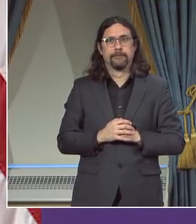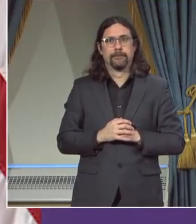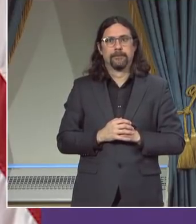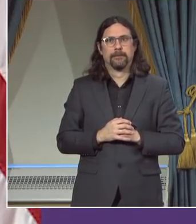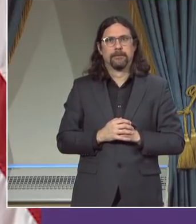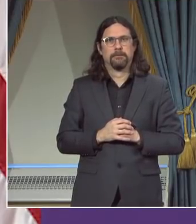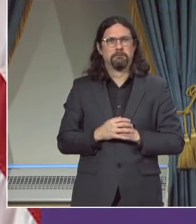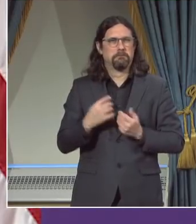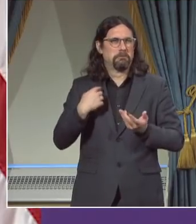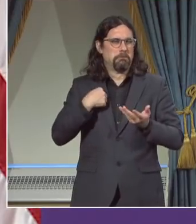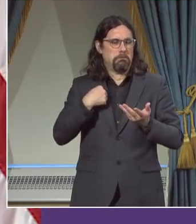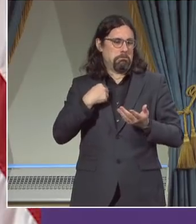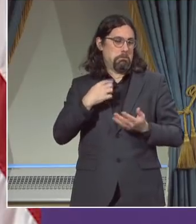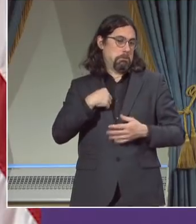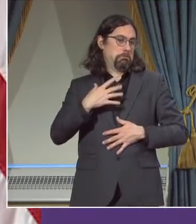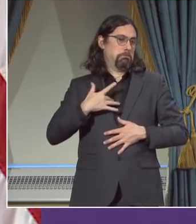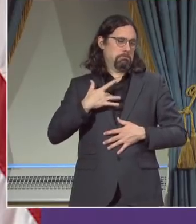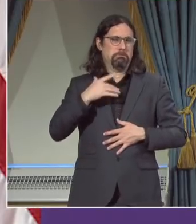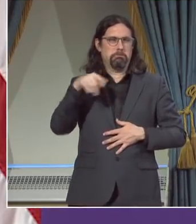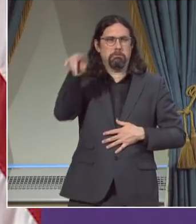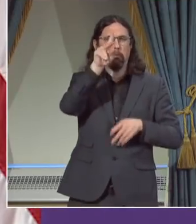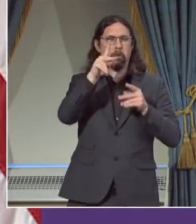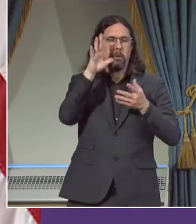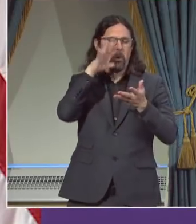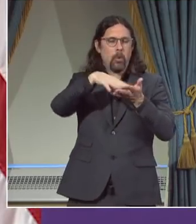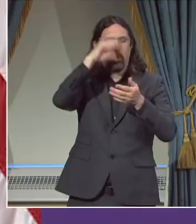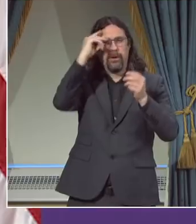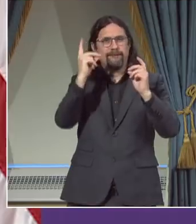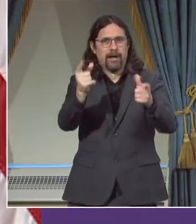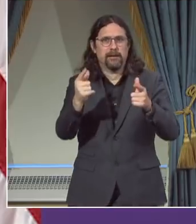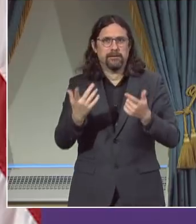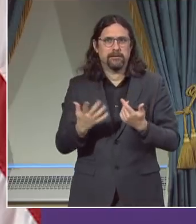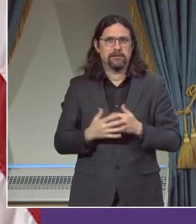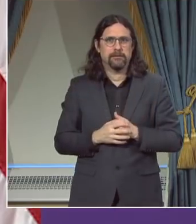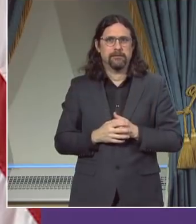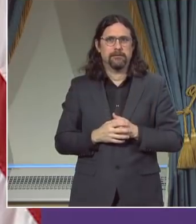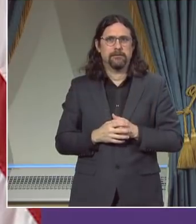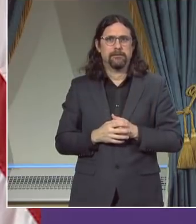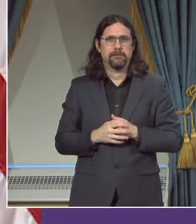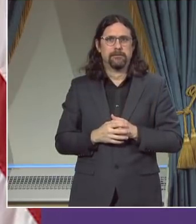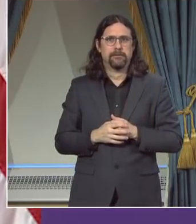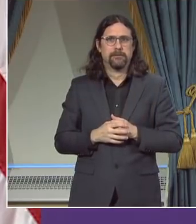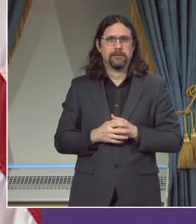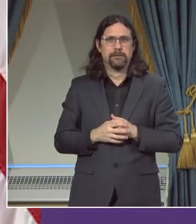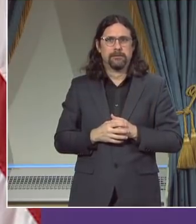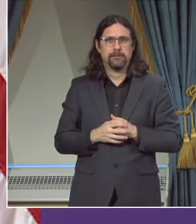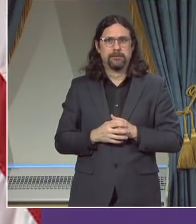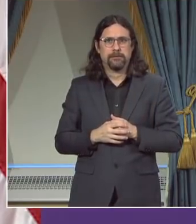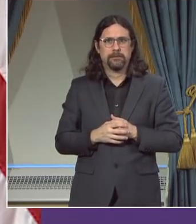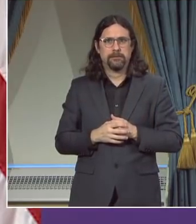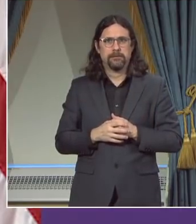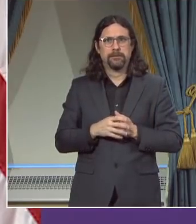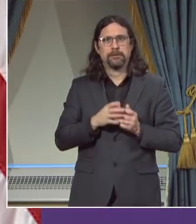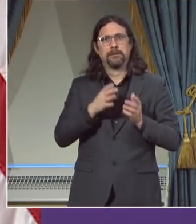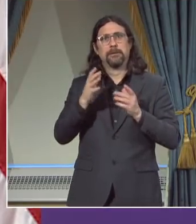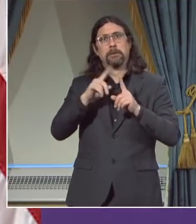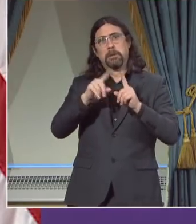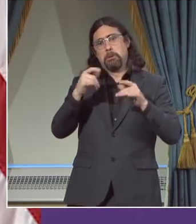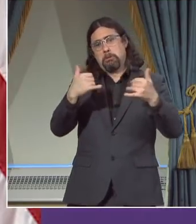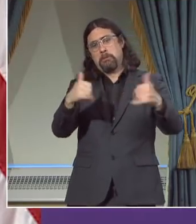THINGTS HA ATRE INAPPROPRIATE, WE'RE TAKING IT OUT AND YOU'RE NOT GOING TO BE ABLE TO DO IT ANYMORE. IN TERMS OF PLAYGROUNDS, WE